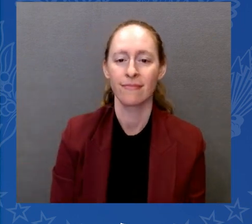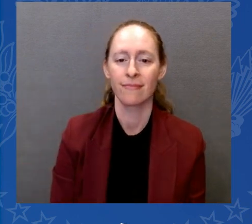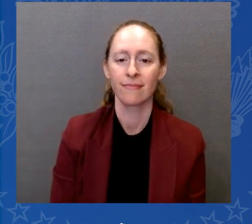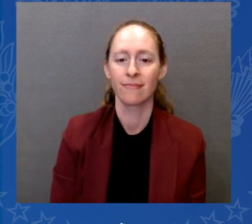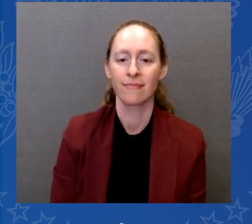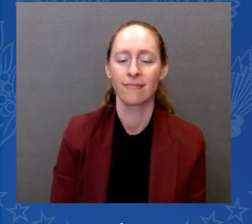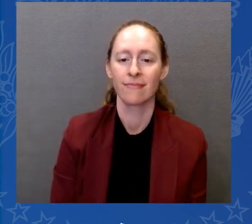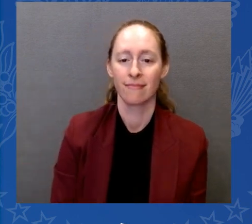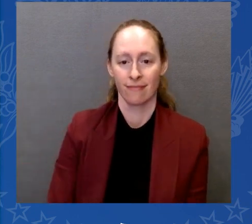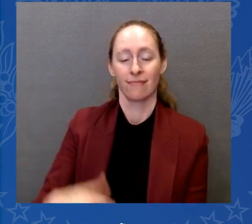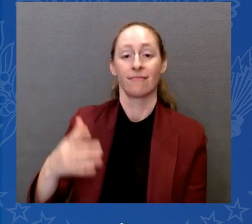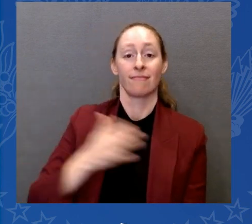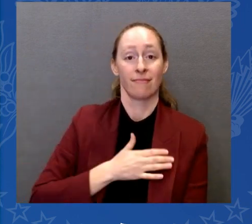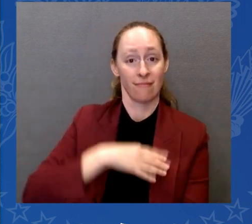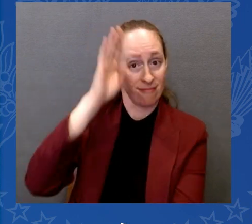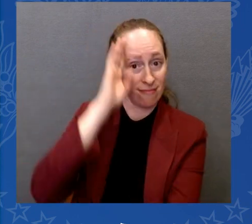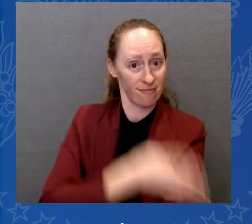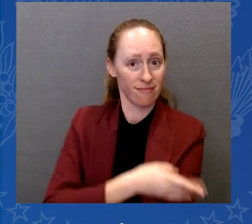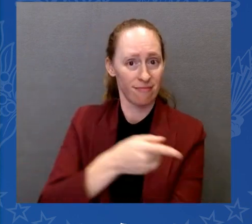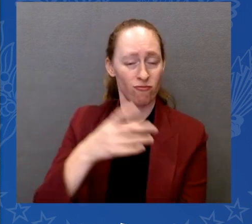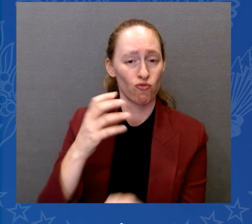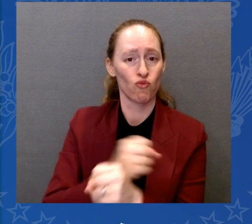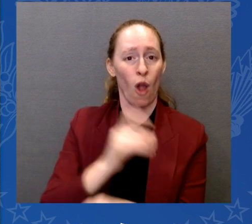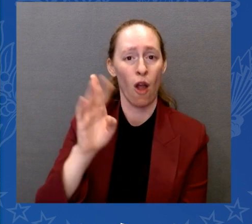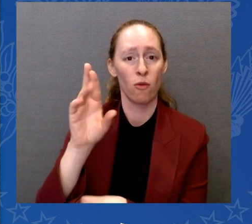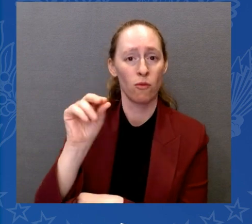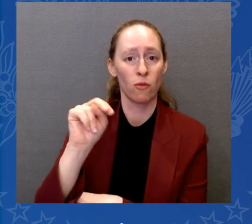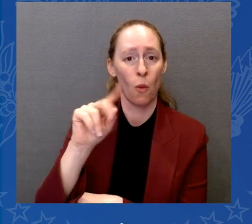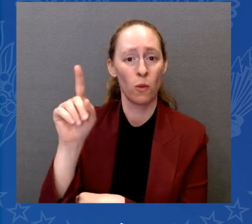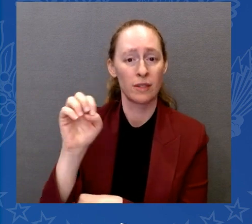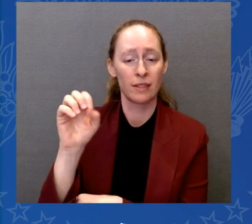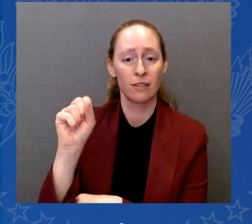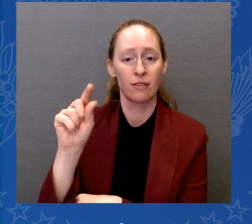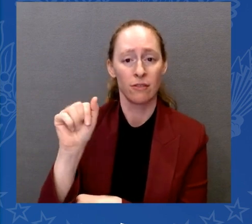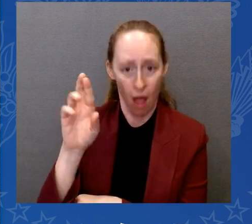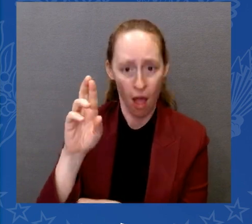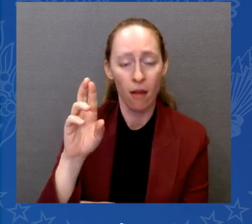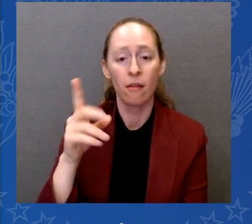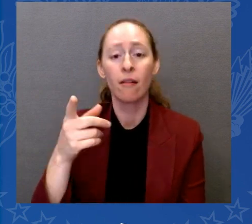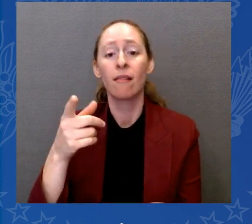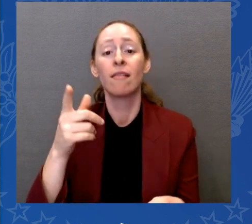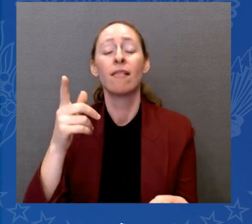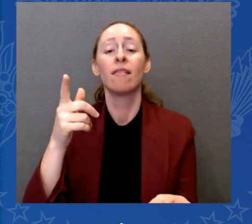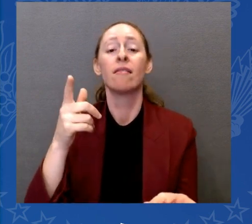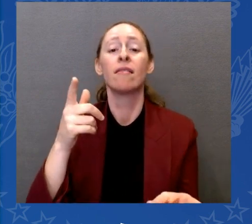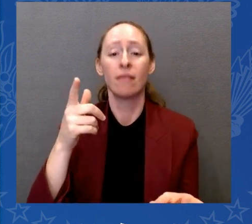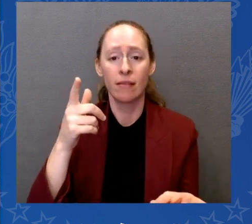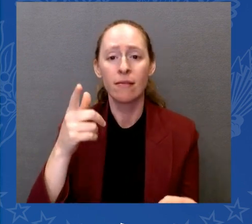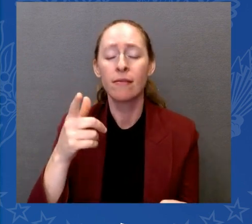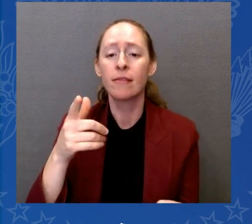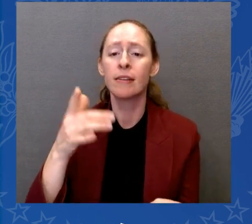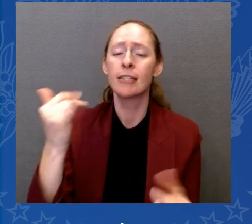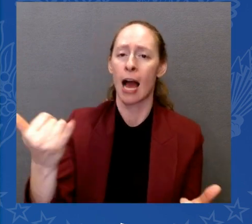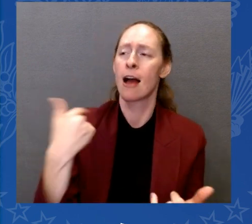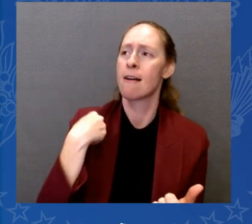Imagine the courage, the daring, and the genuine sacrifice -- genuine sacrifice they all made.